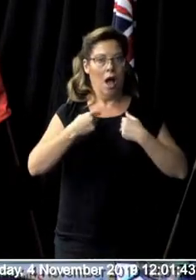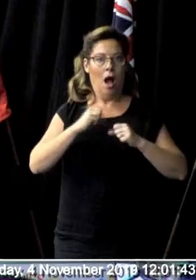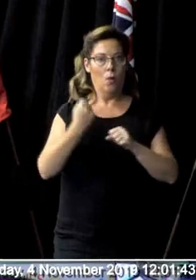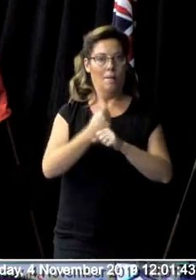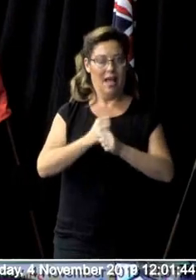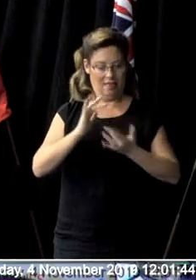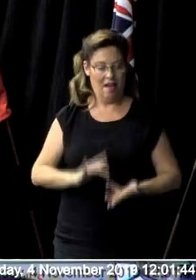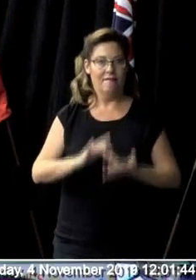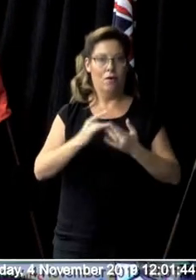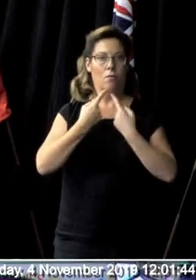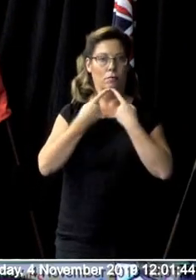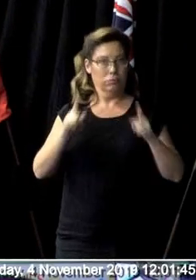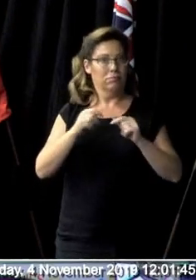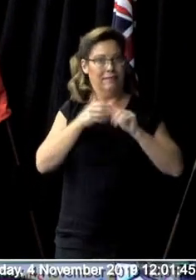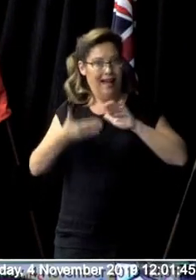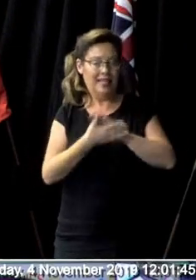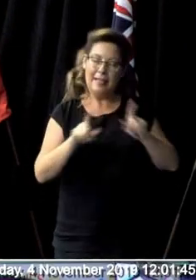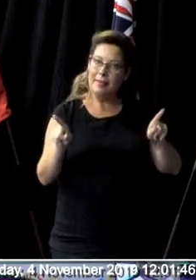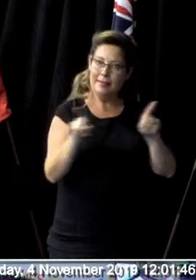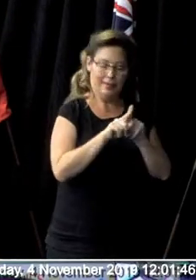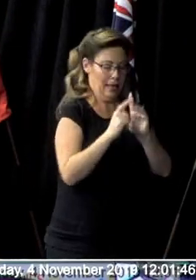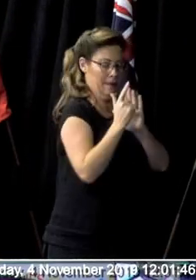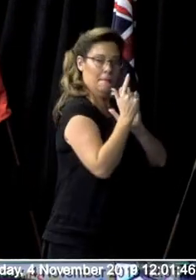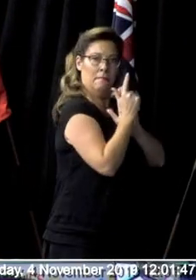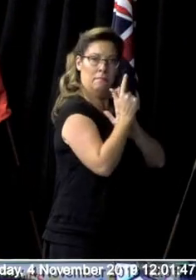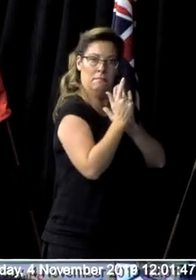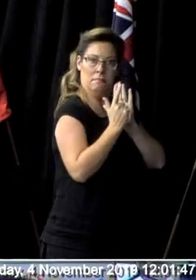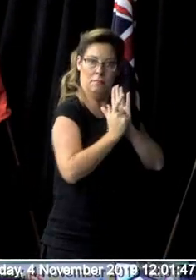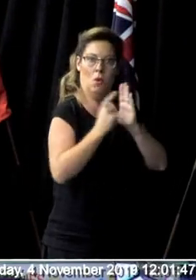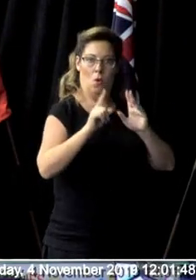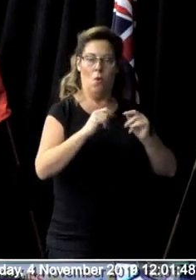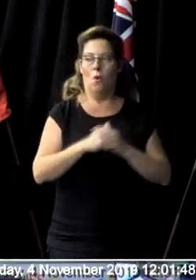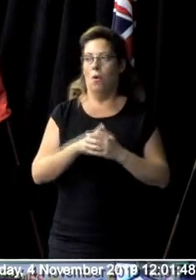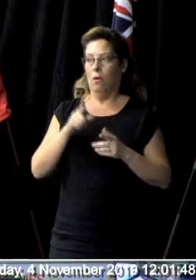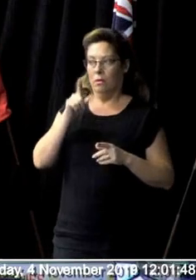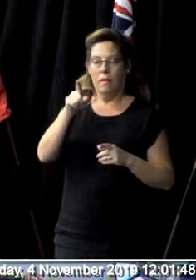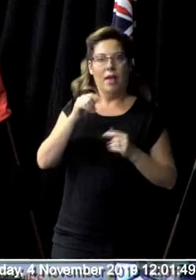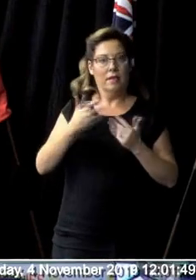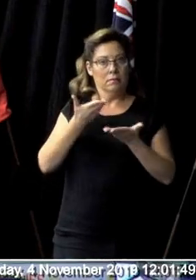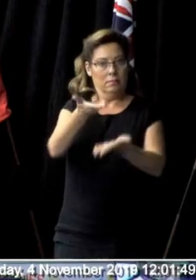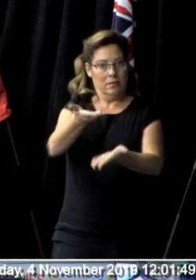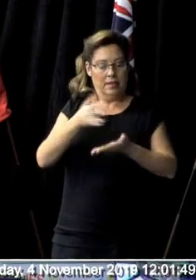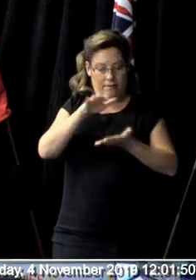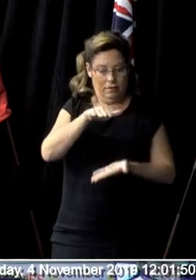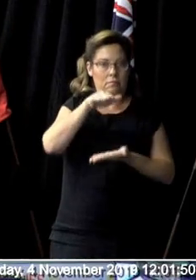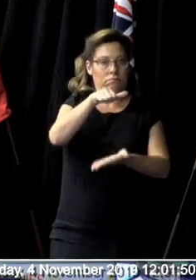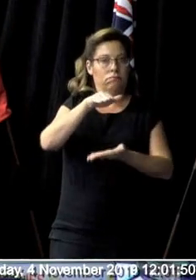that have just been expressed by Dr Mellifont. As far as the tender is concerned, you are referring in hardcopy form,